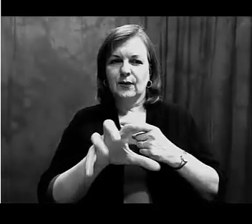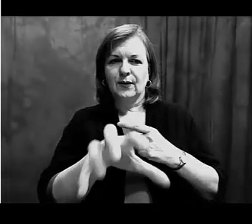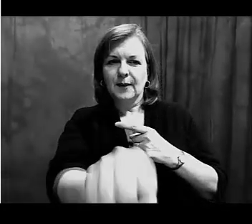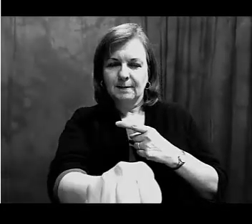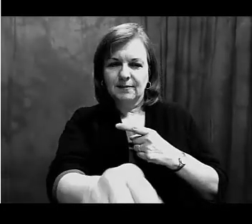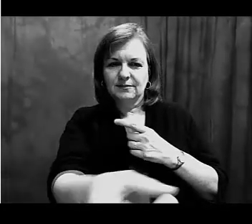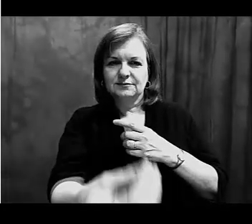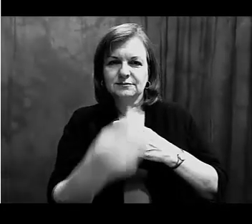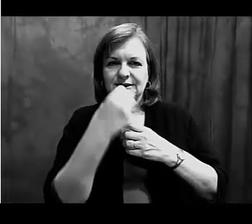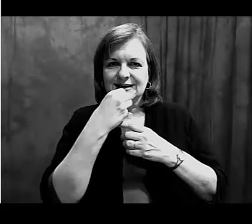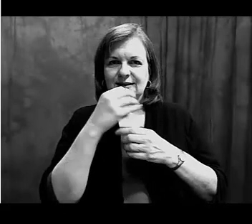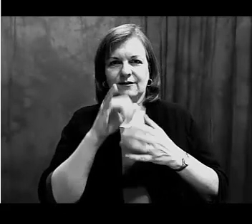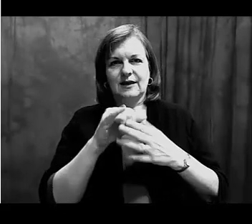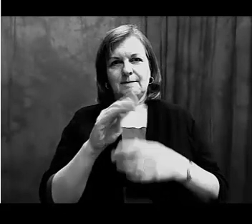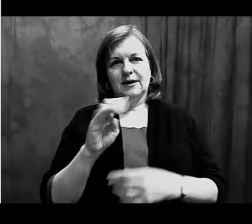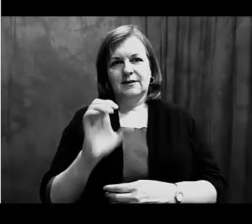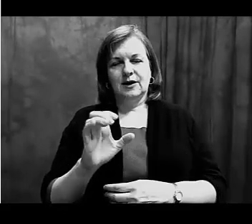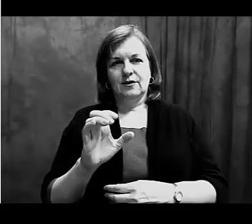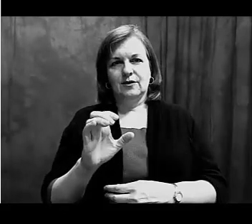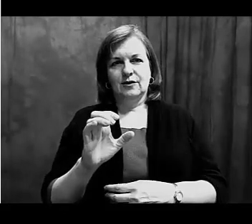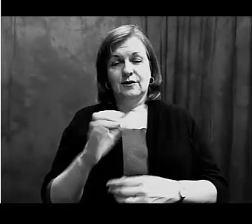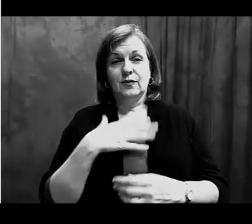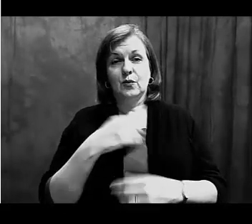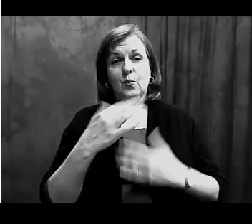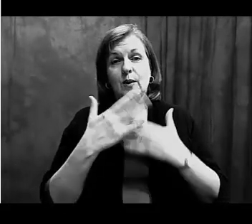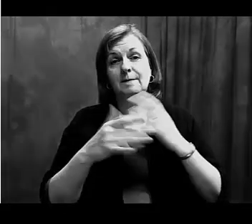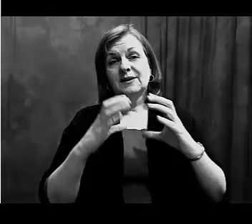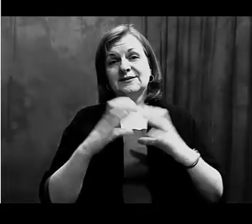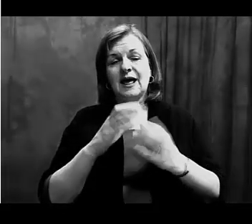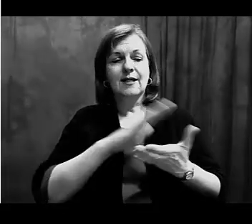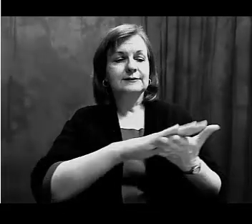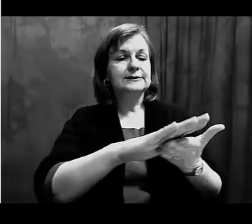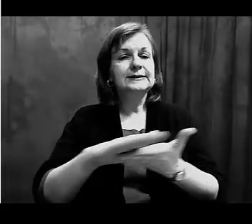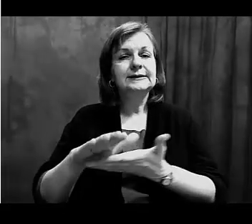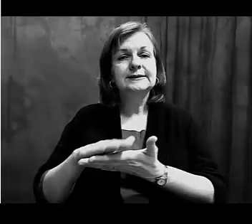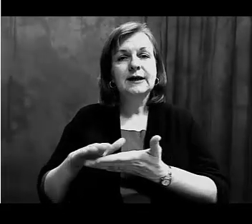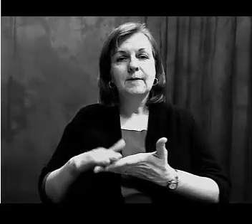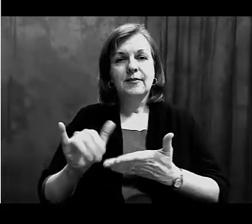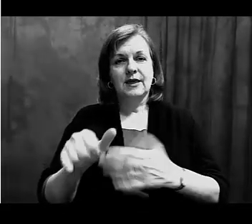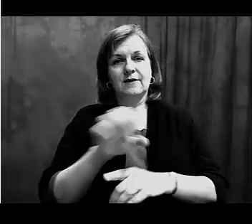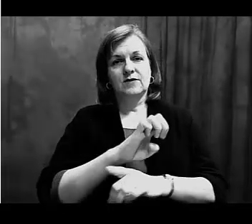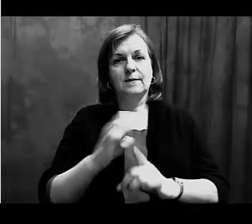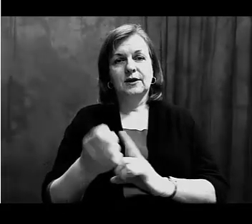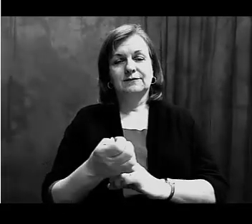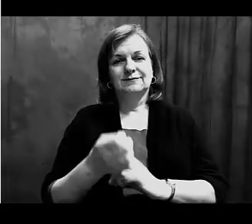so it's going to try to eat that bacteria it's cleaning up